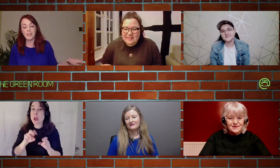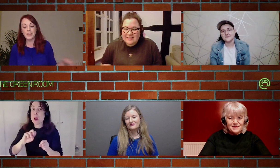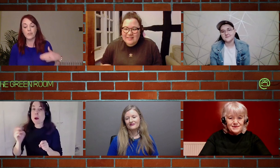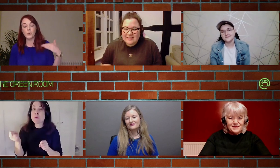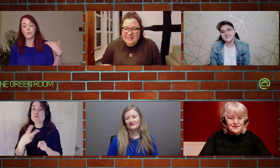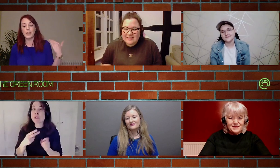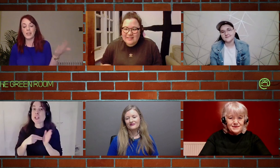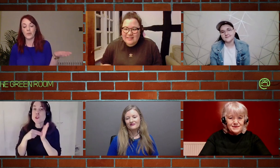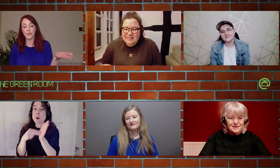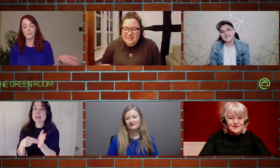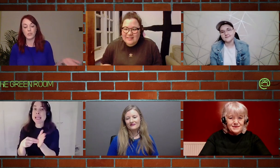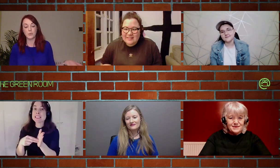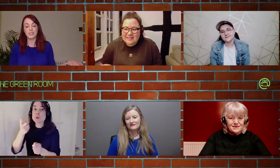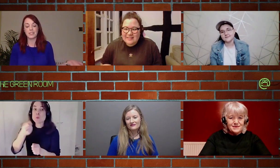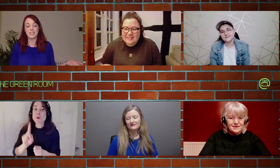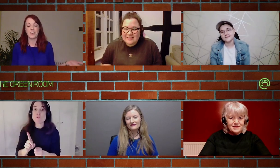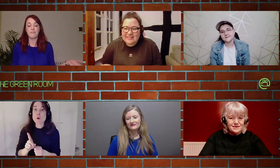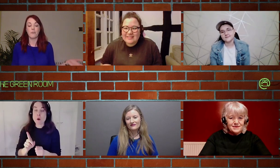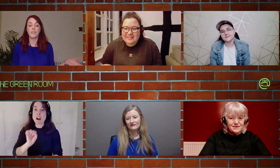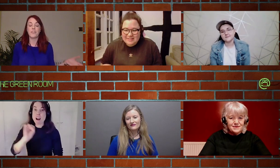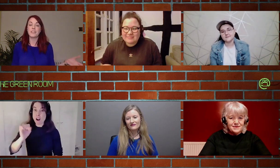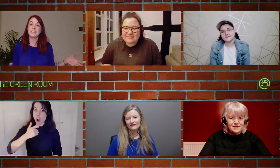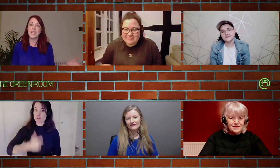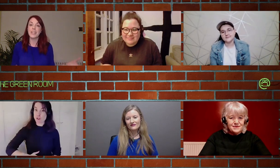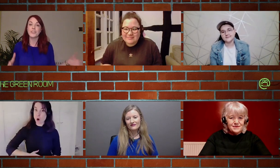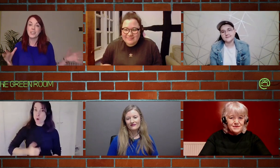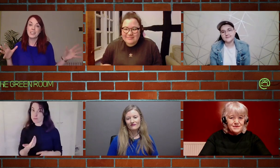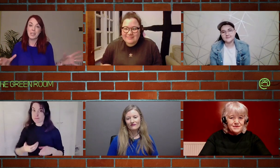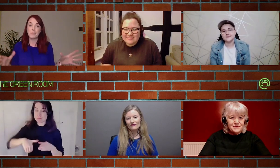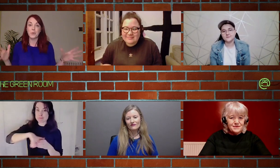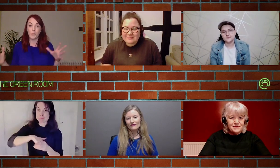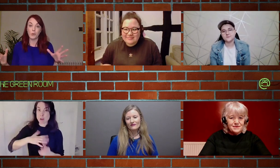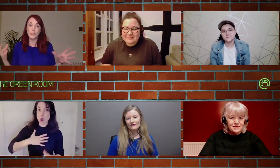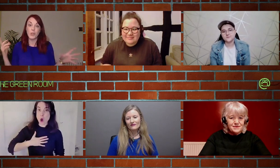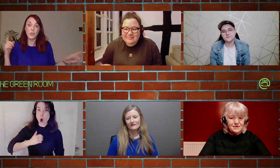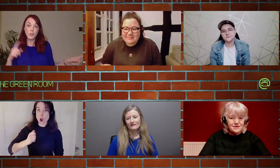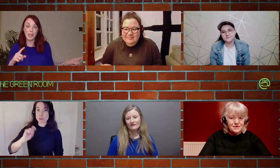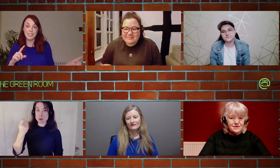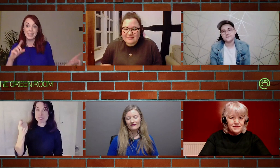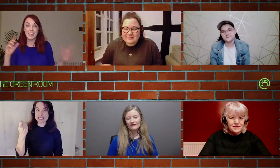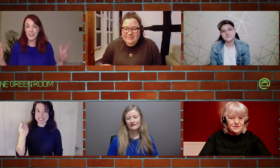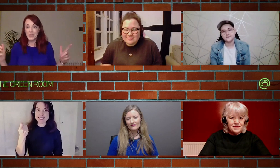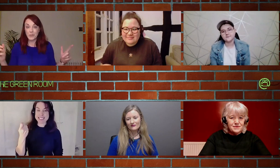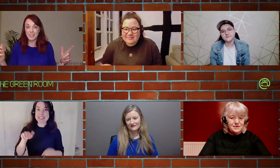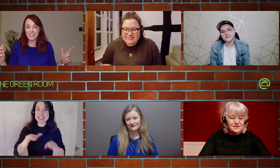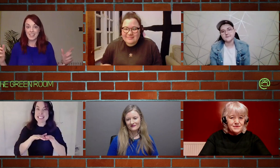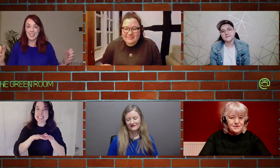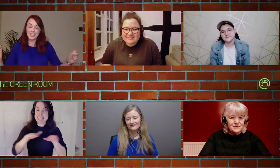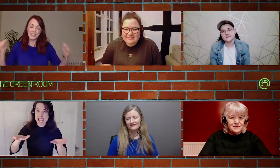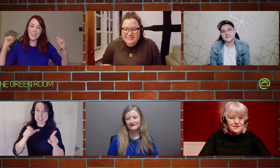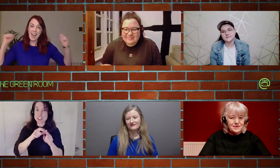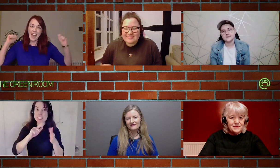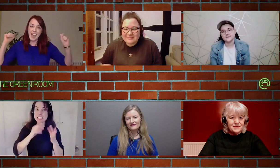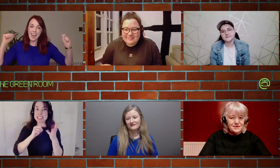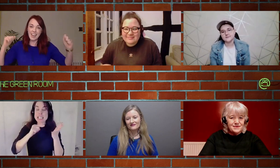their role in Oliver Twist for The Stage Debut Awards 2020. Yay!